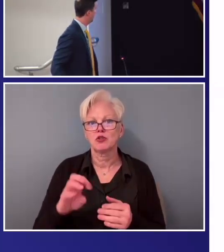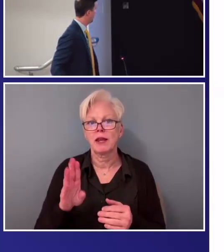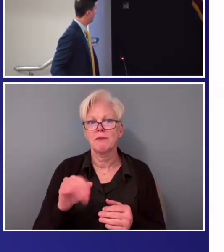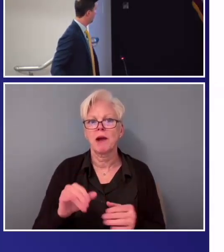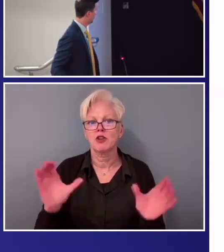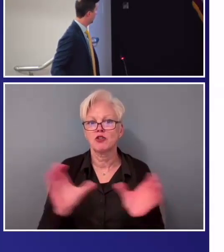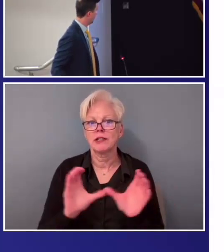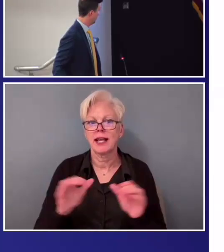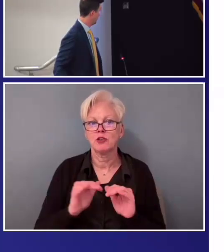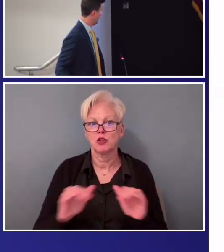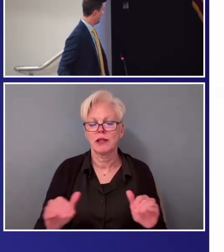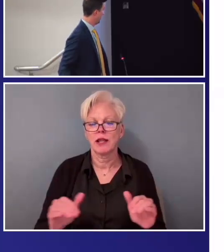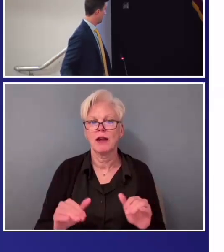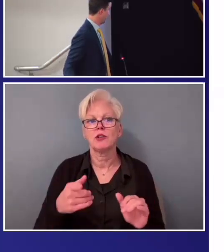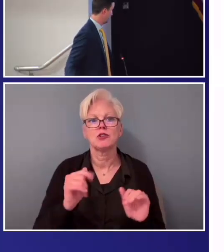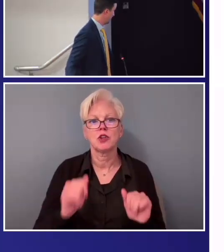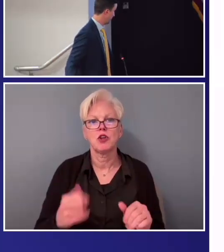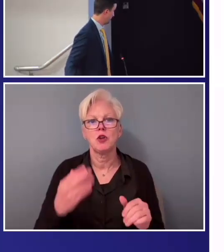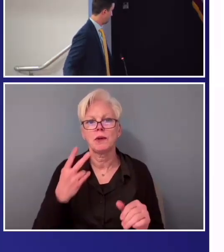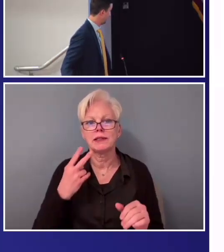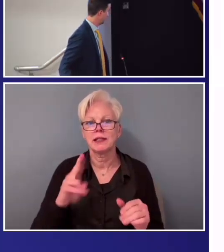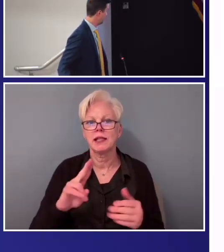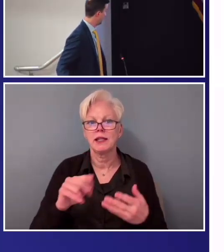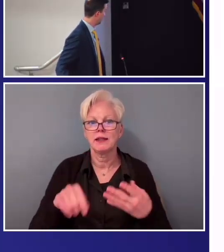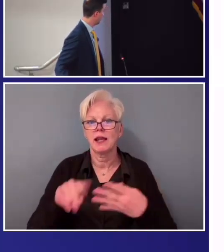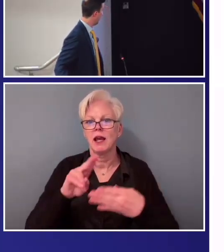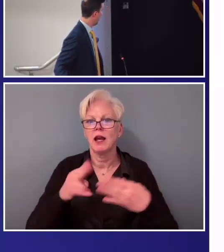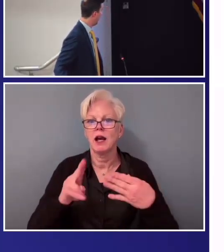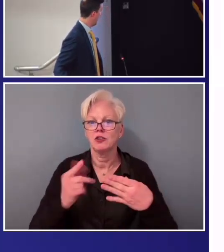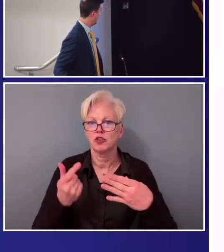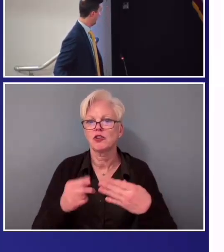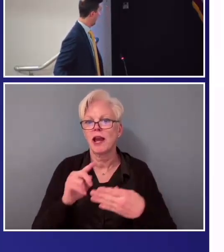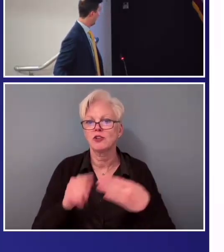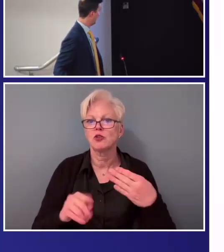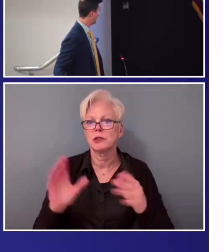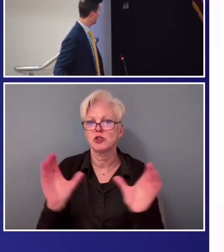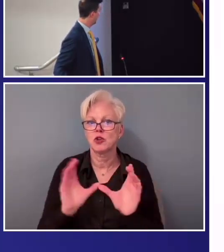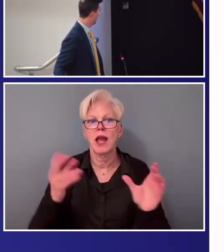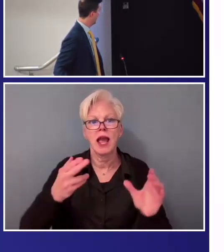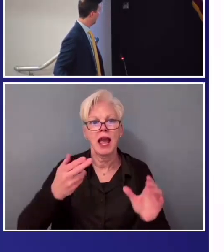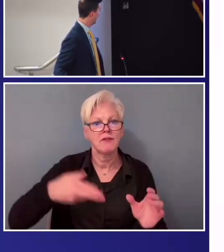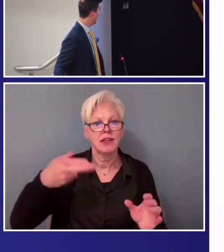So you can see that undergraduate certificates here have the highest fail